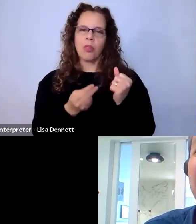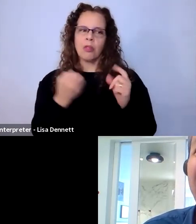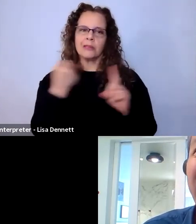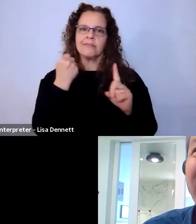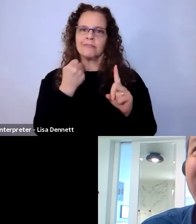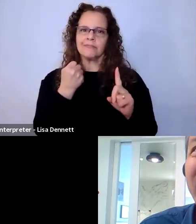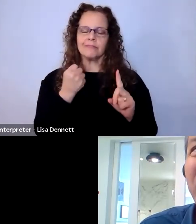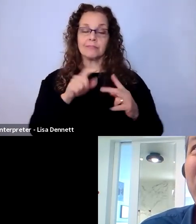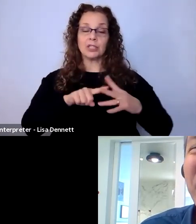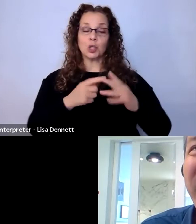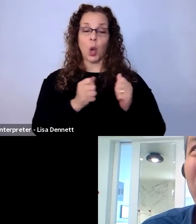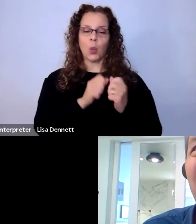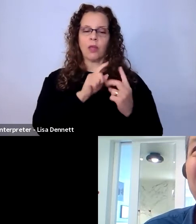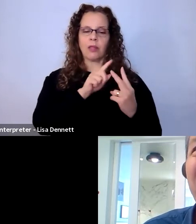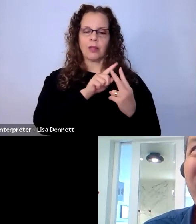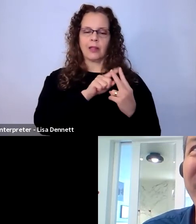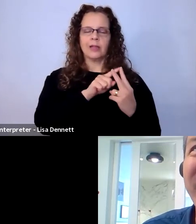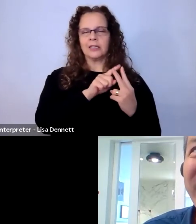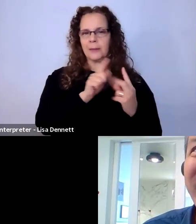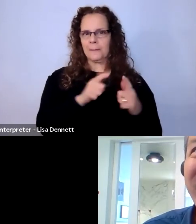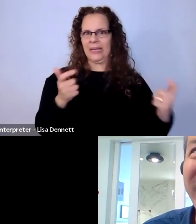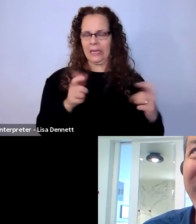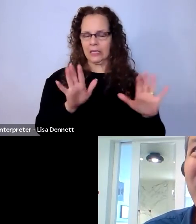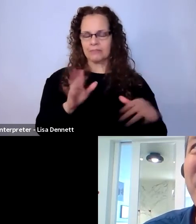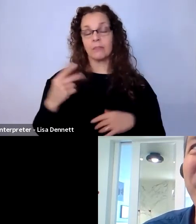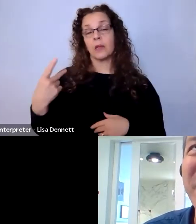and I, you and I have always heard things like it should be more than